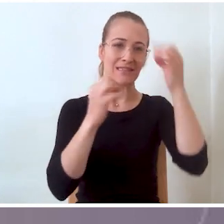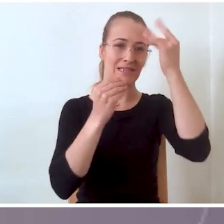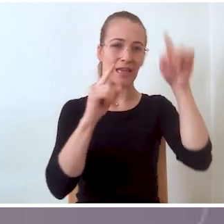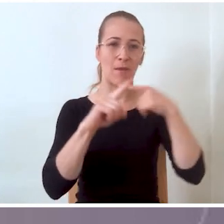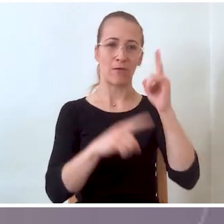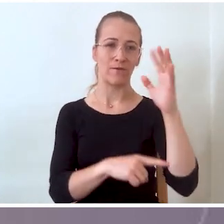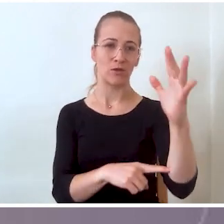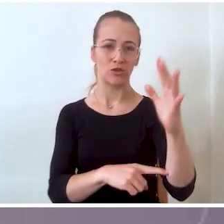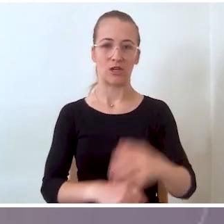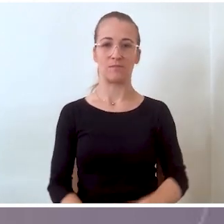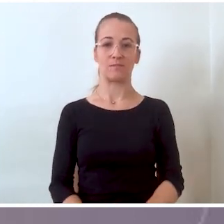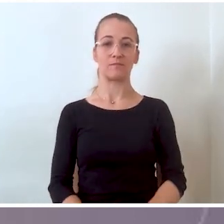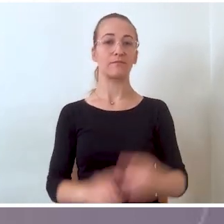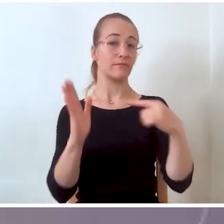The example that I talked about